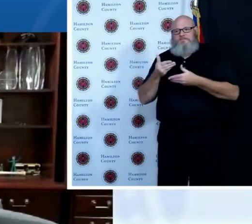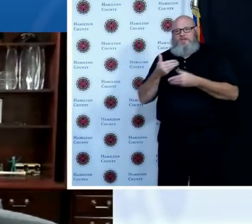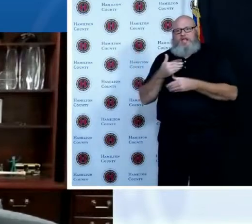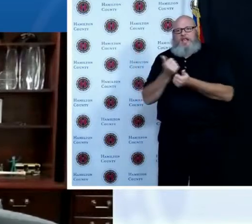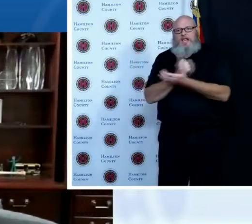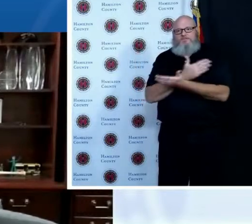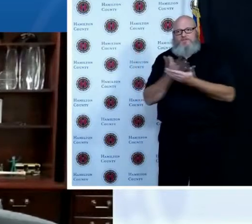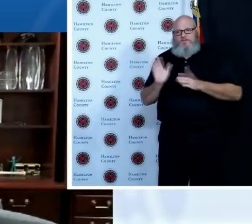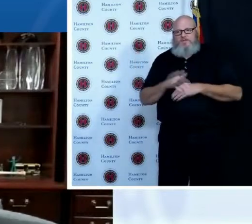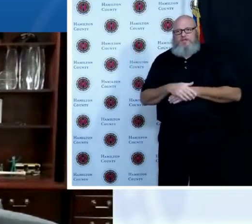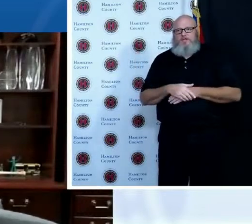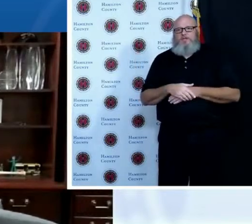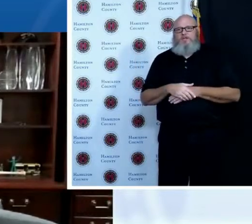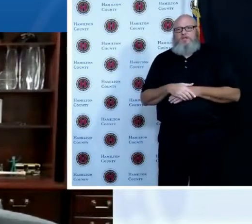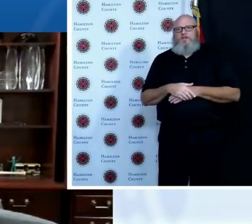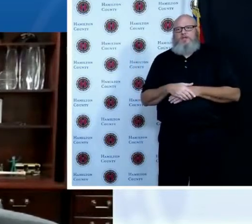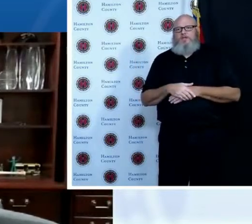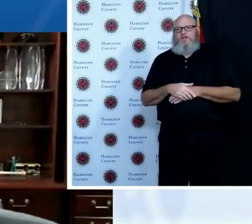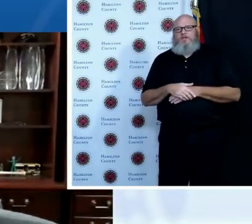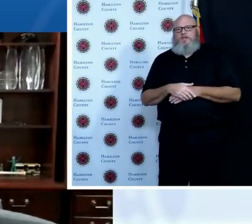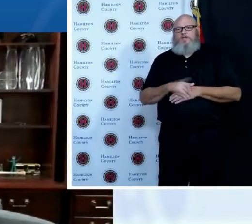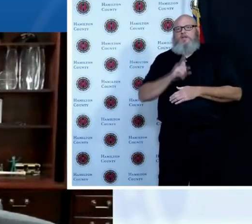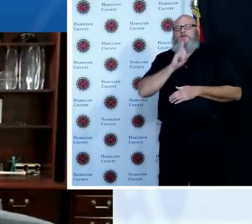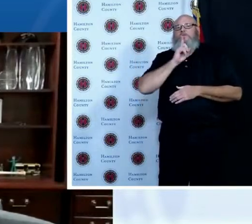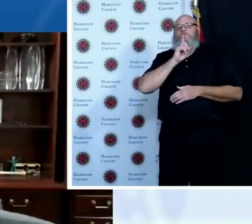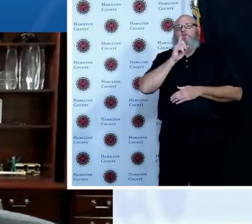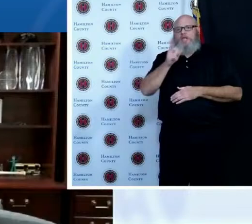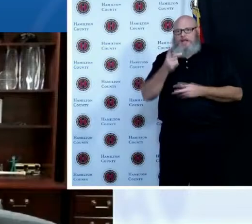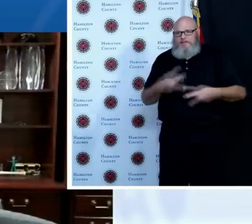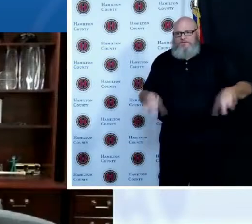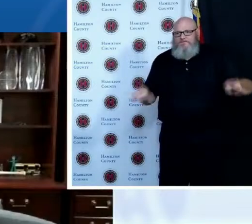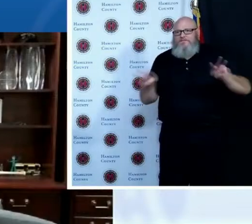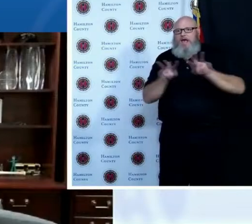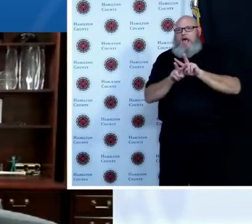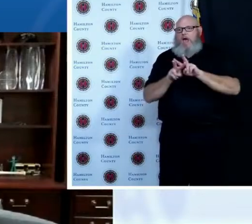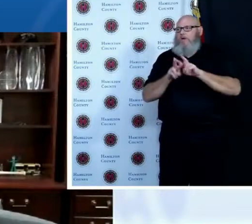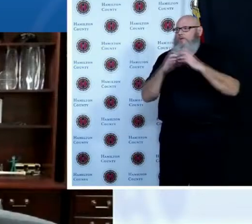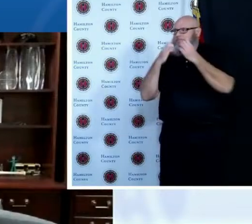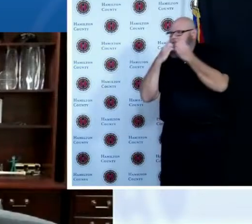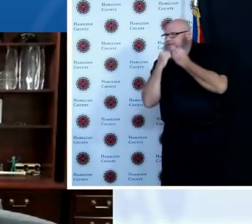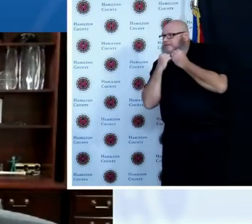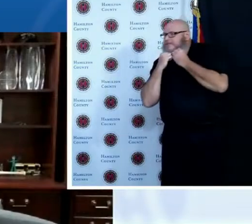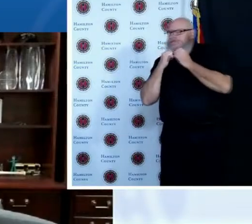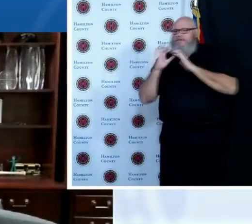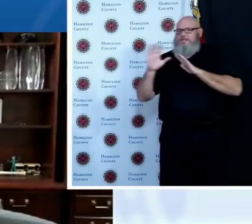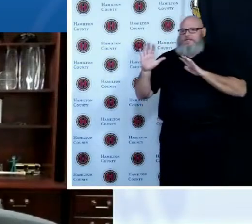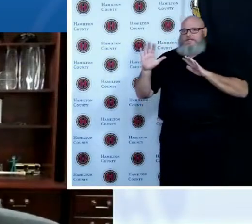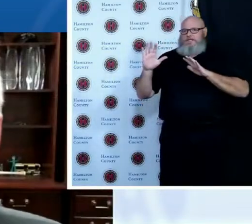and every dose is and making sure that we reach the highest risk individuals as we've outlined